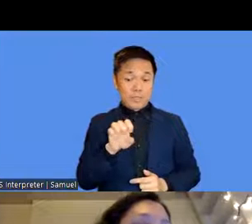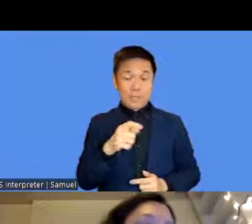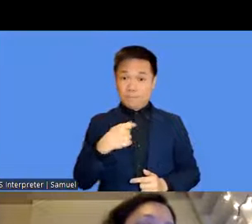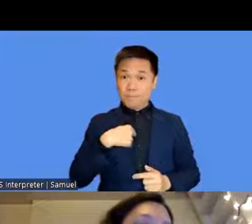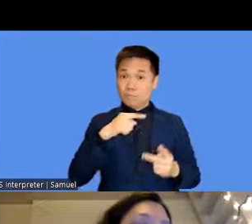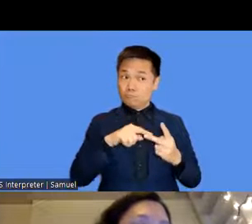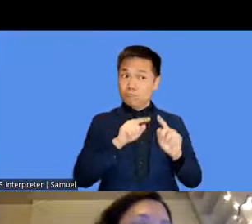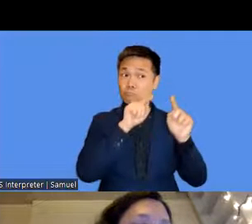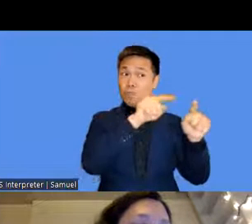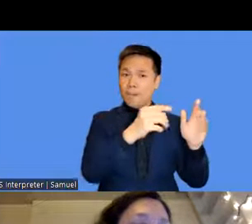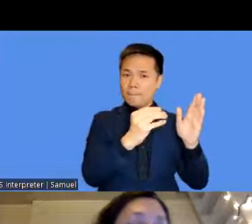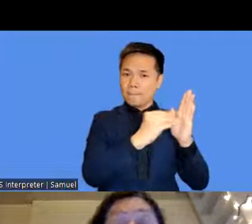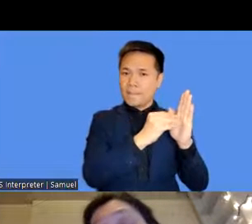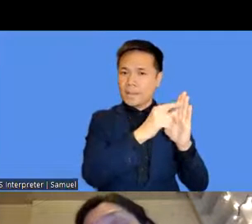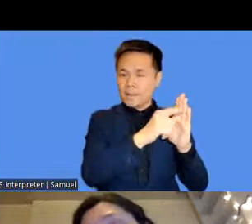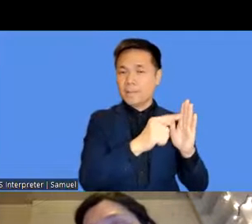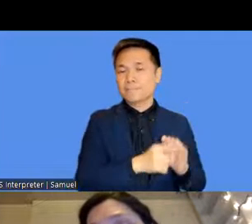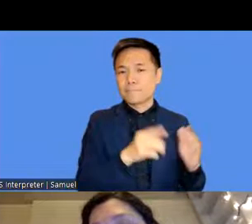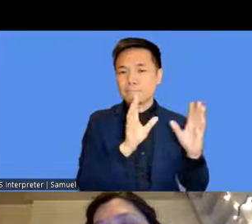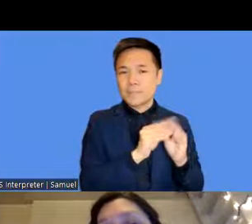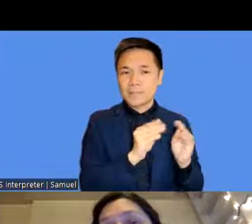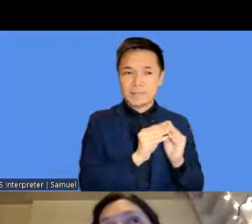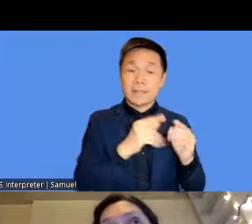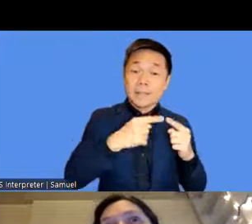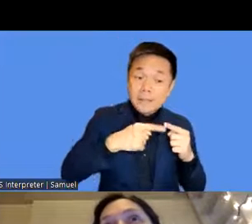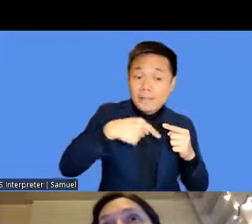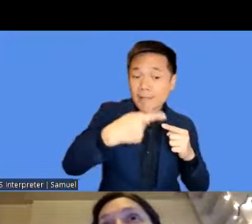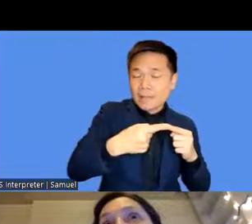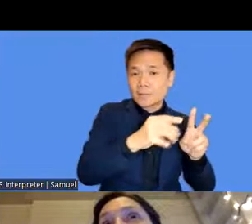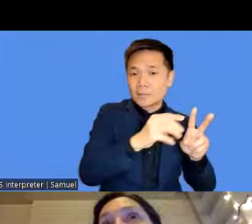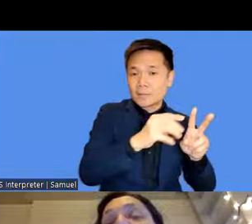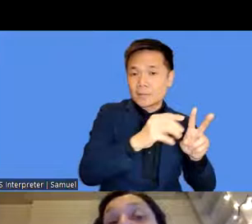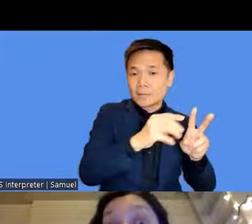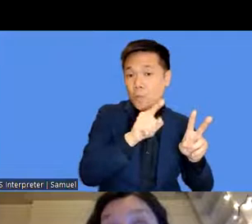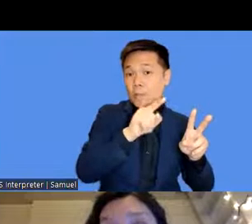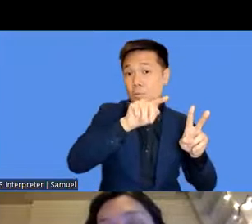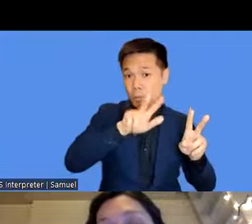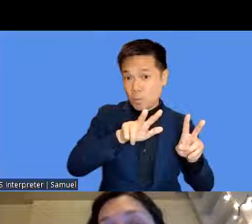And then the next year in the Statistical Commission the collaborative was presented